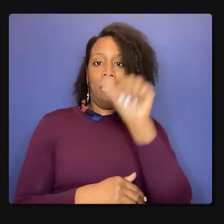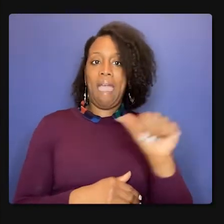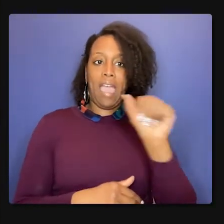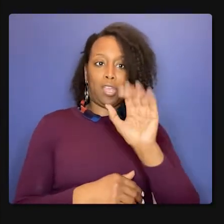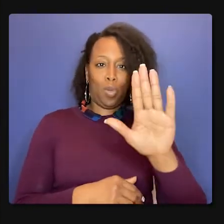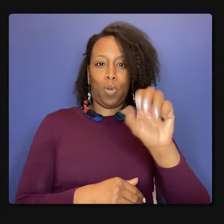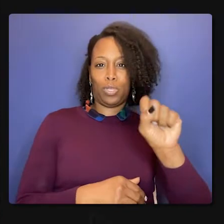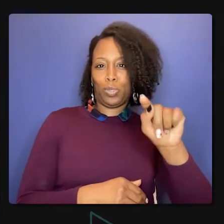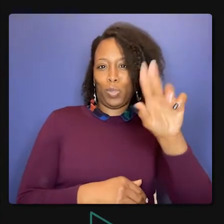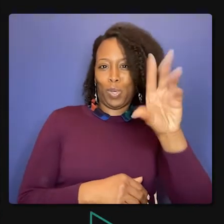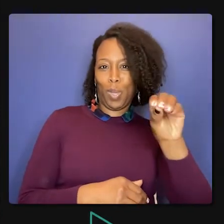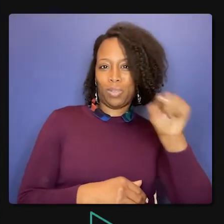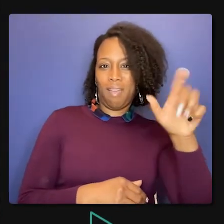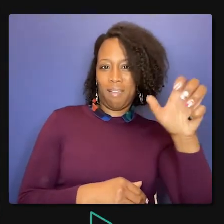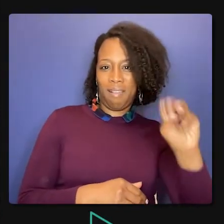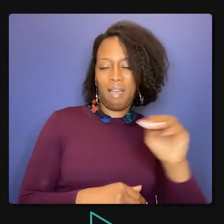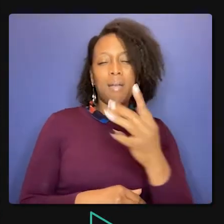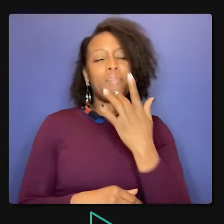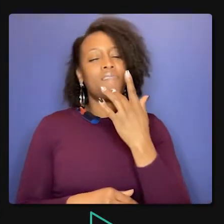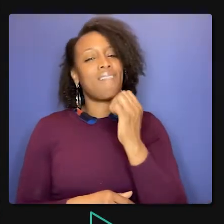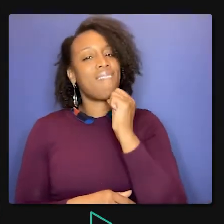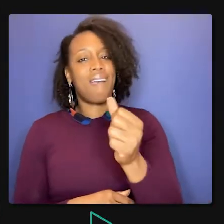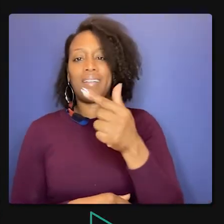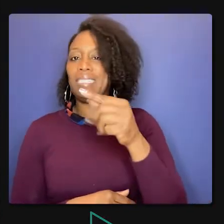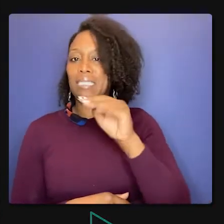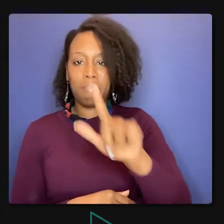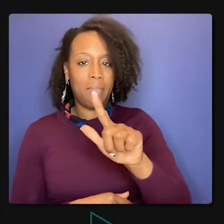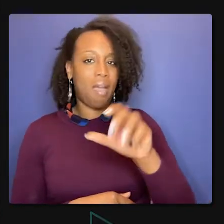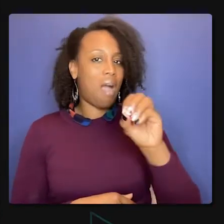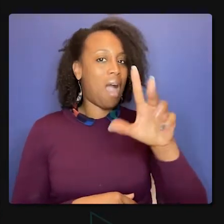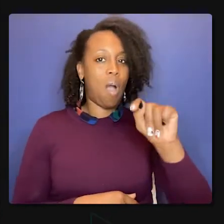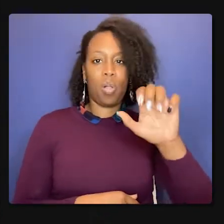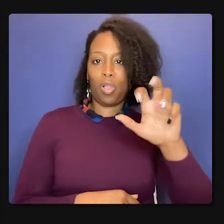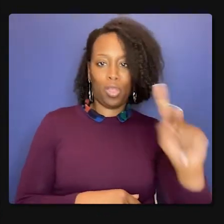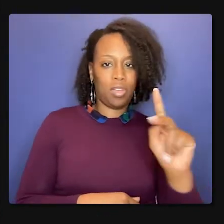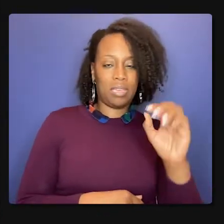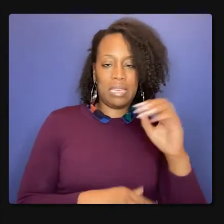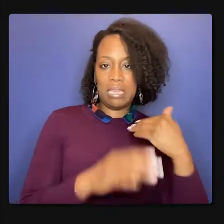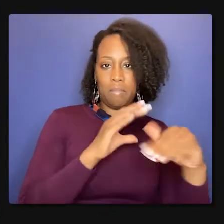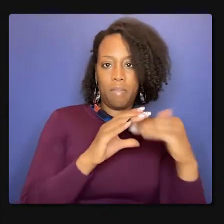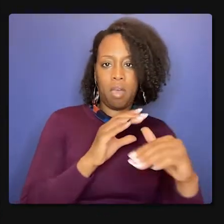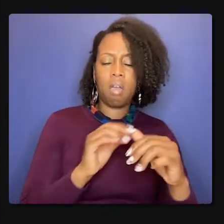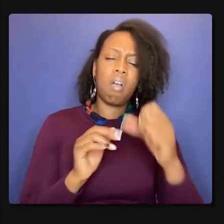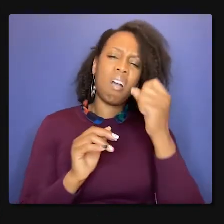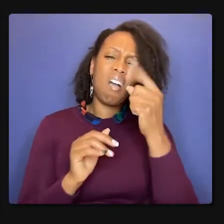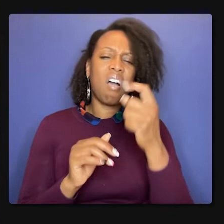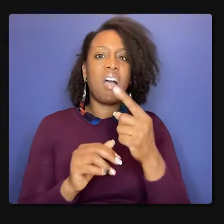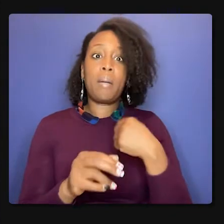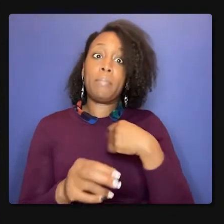and preferably not be a Gmail or outlook.com email alias. Although that isn't a hard requirement.